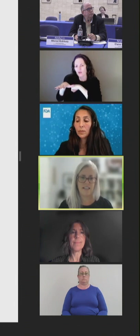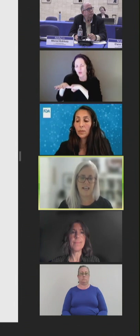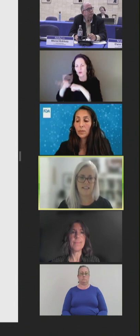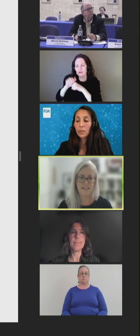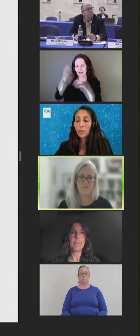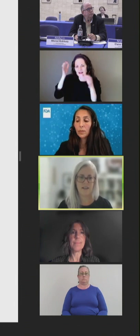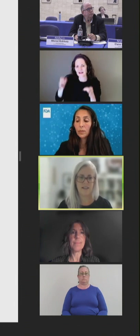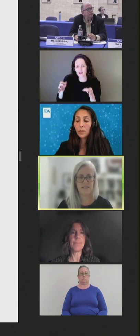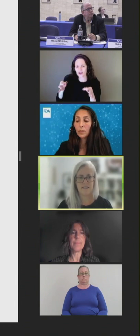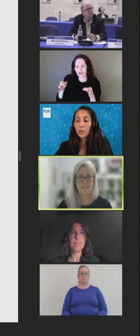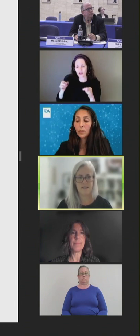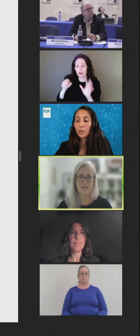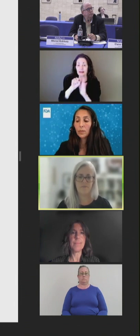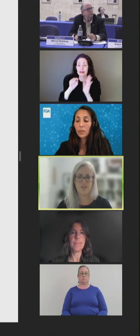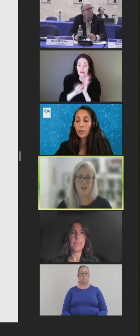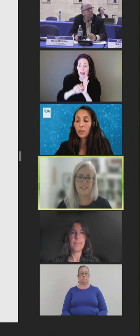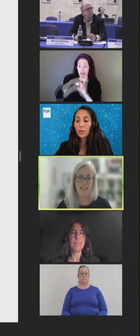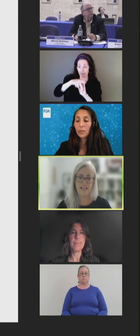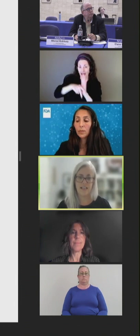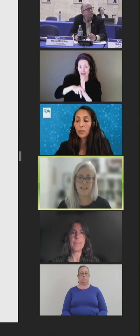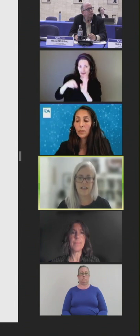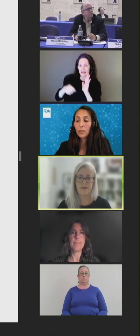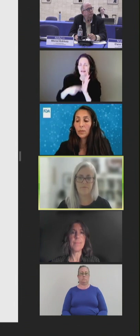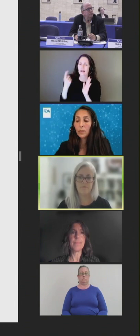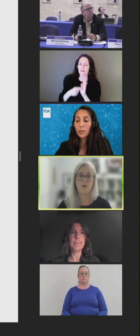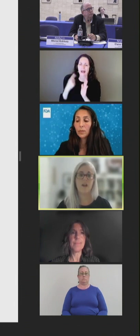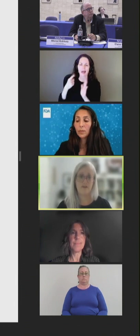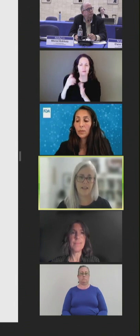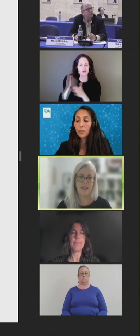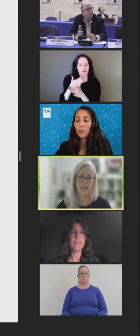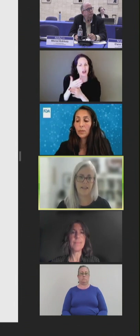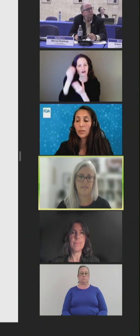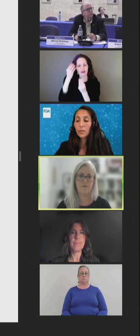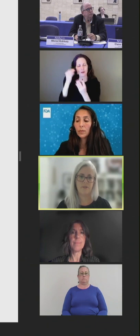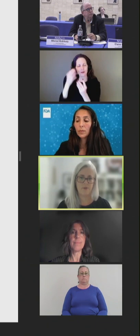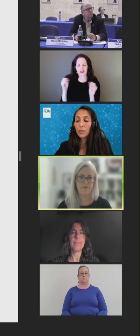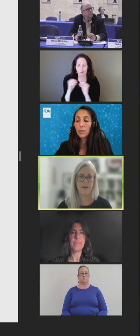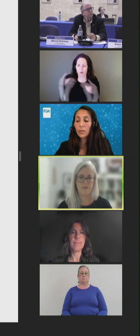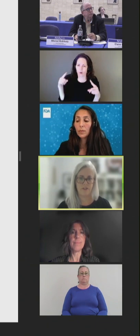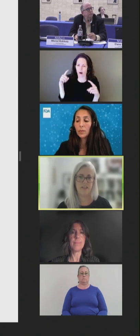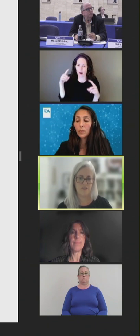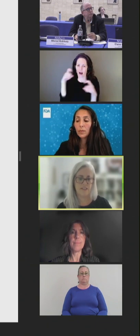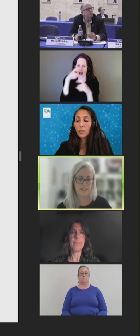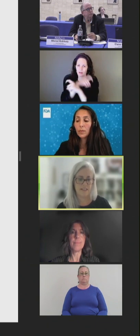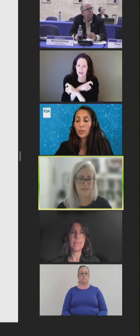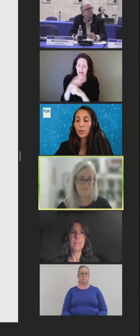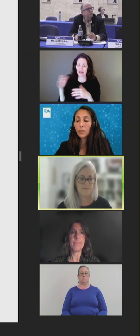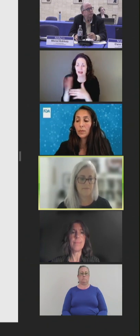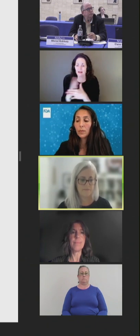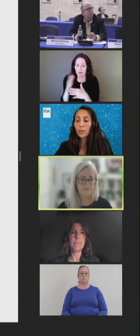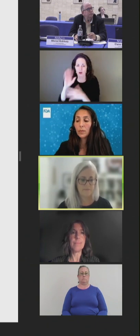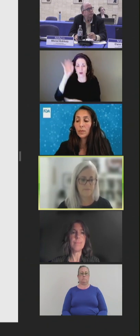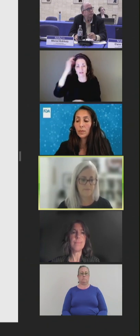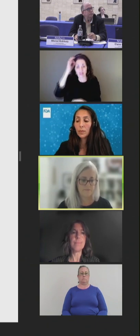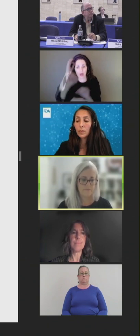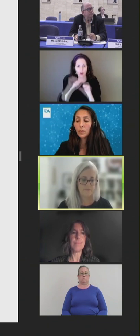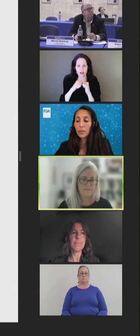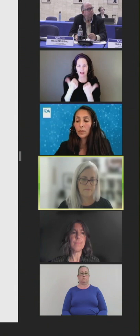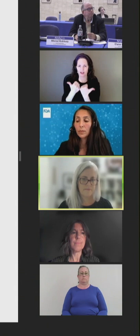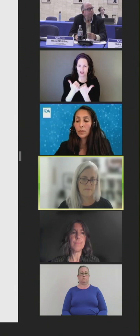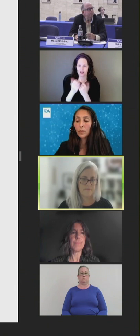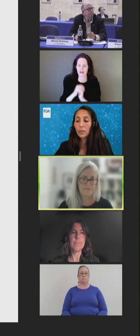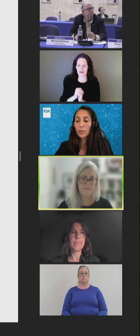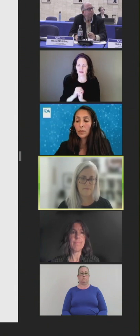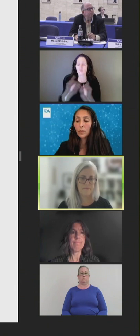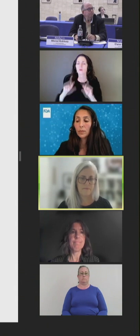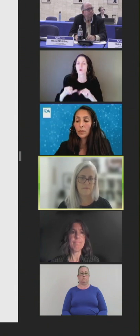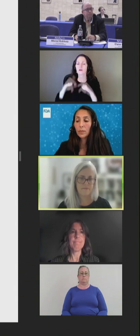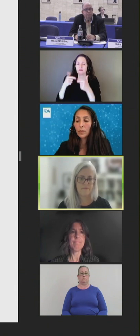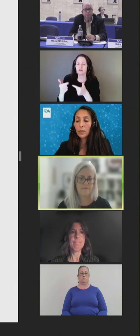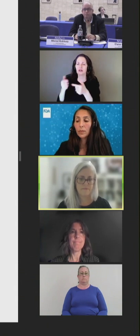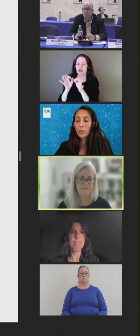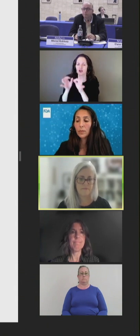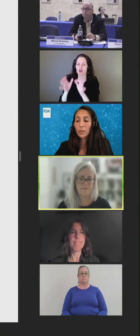that does make sometimes sharing data more complicated even between federal agencies.